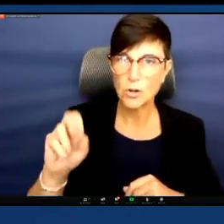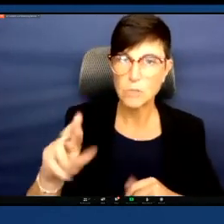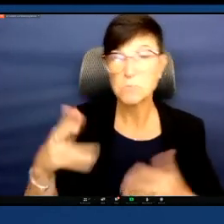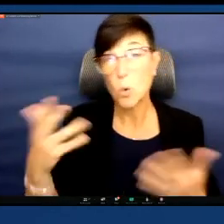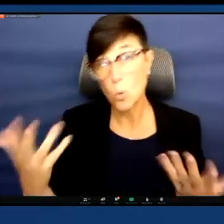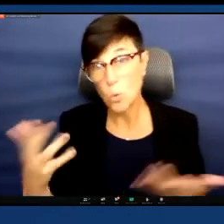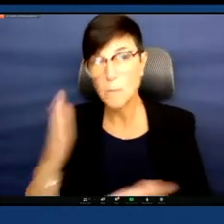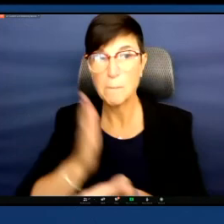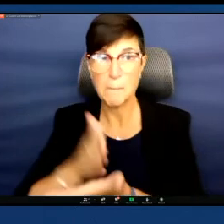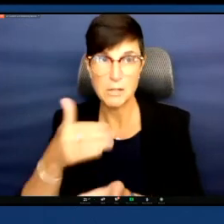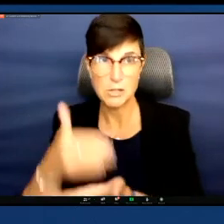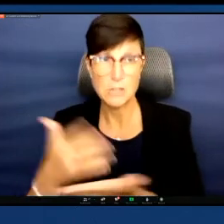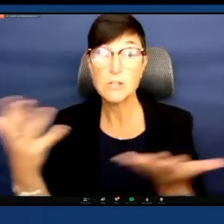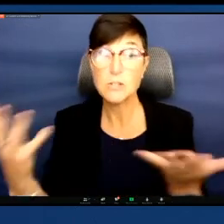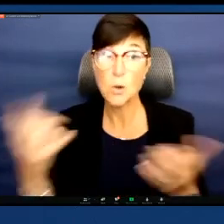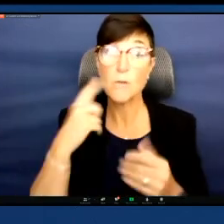period is covered by the county's budget.